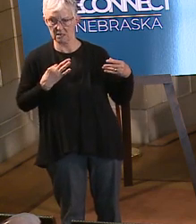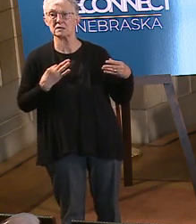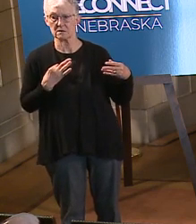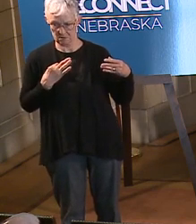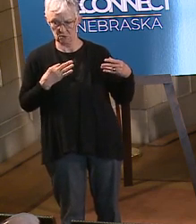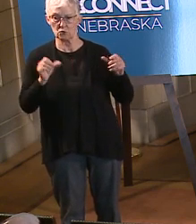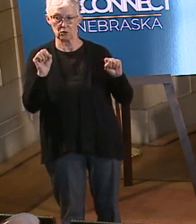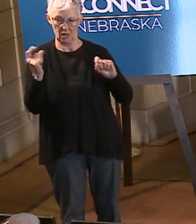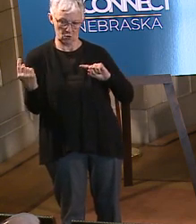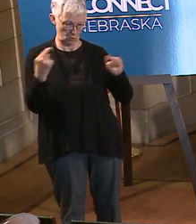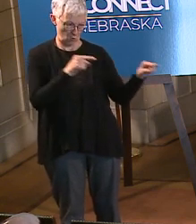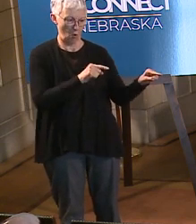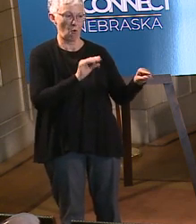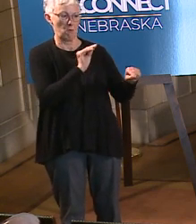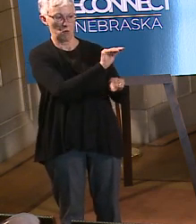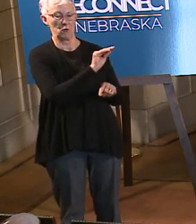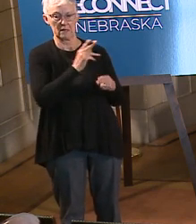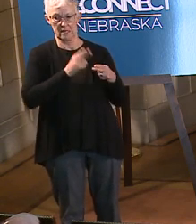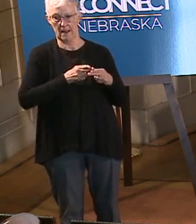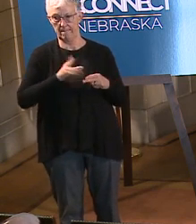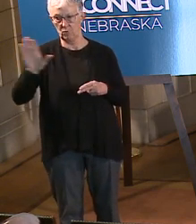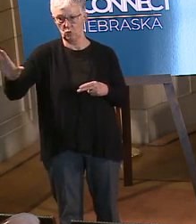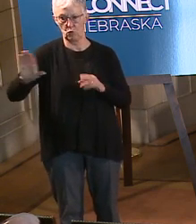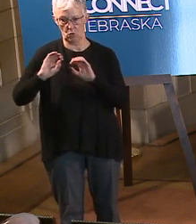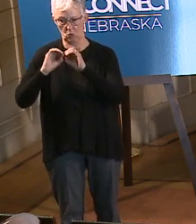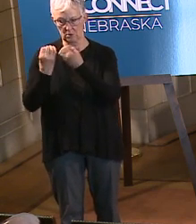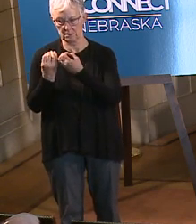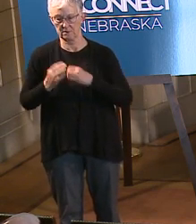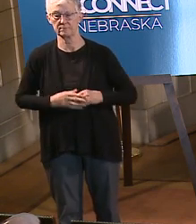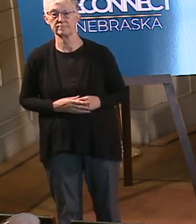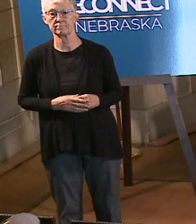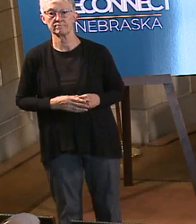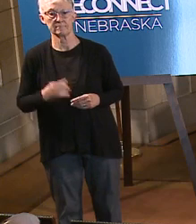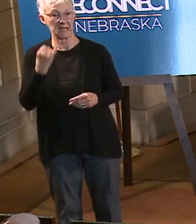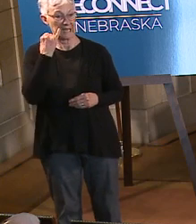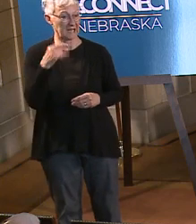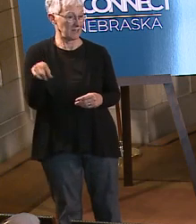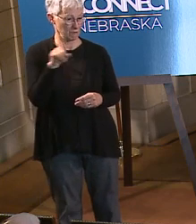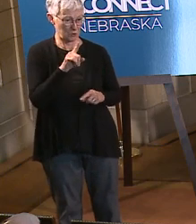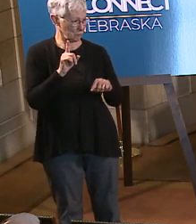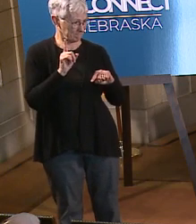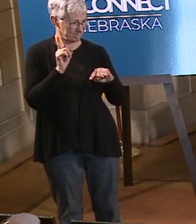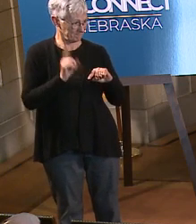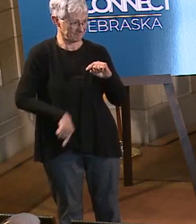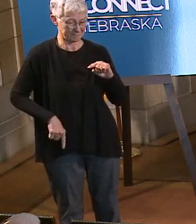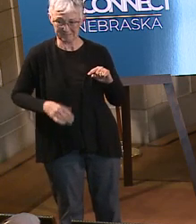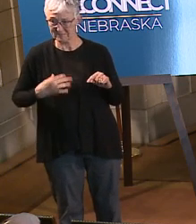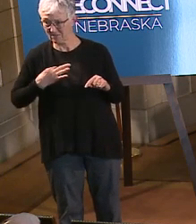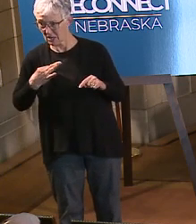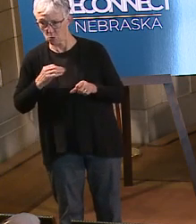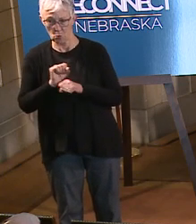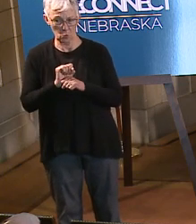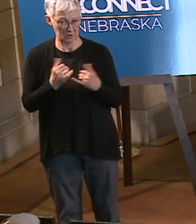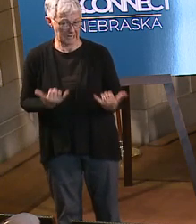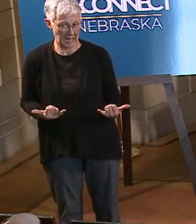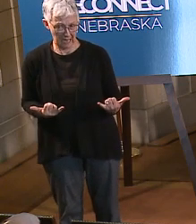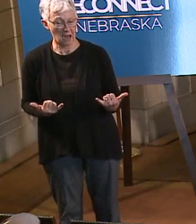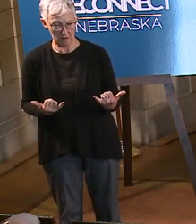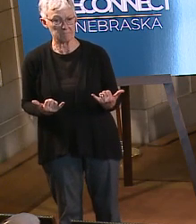SO YOU CAN REGISTER YOUR ORGANIZATION AND ANY VOLUNTEER NEEDS YOU HAVE, VISIT THAT SAME